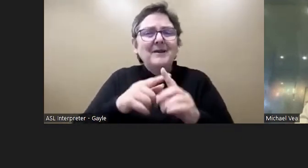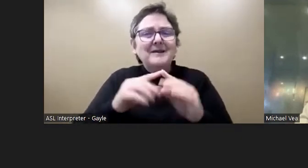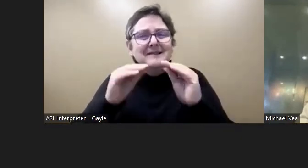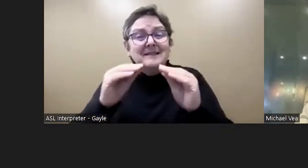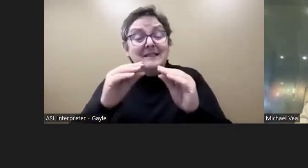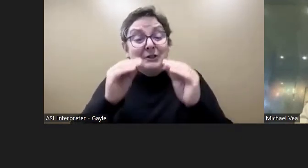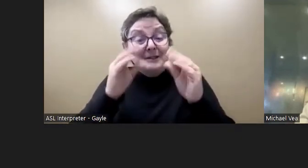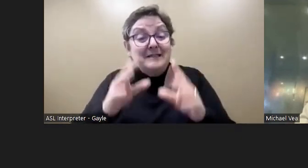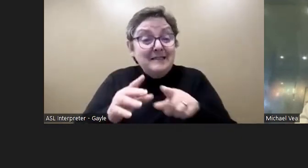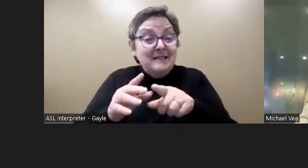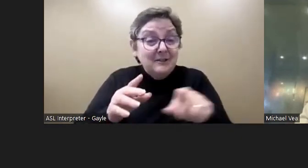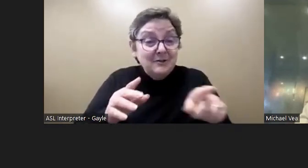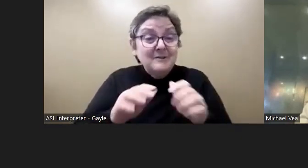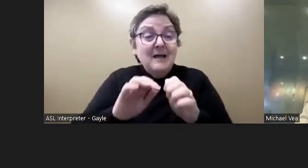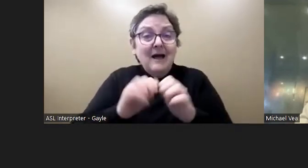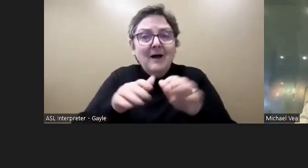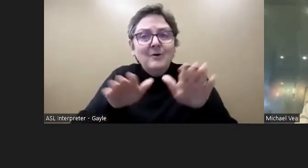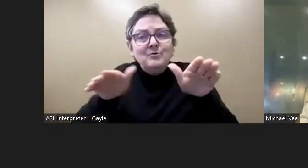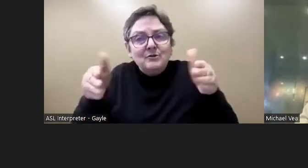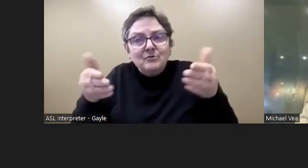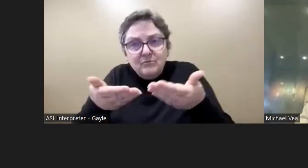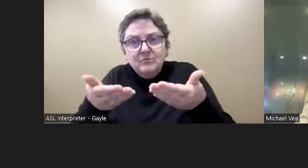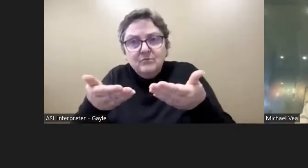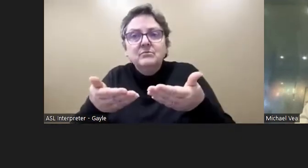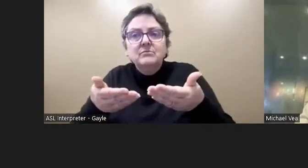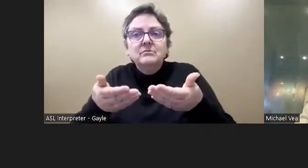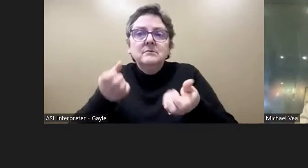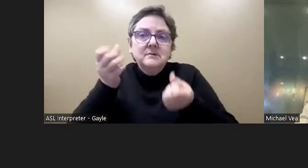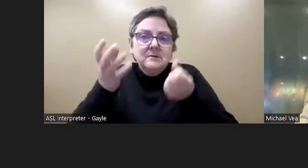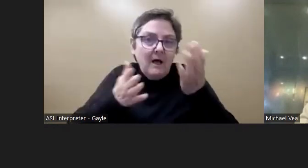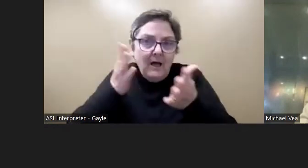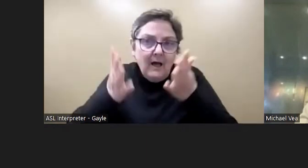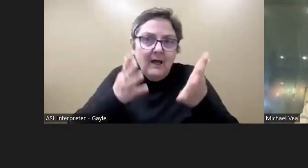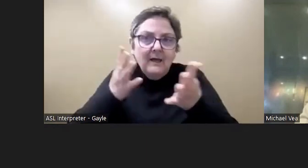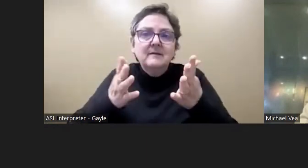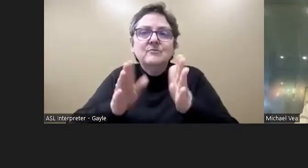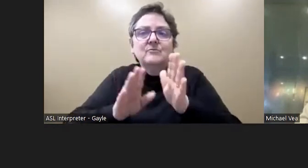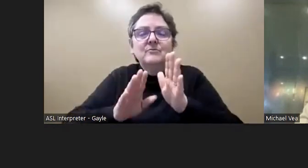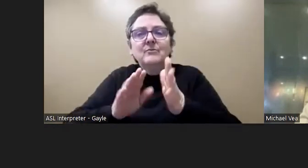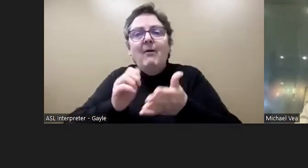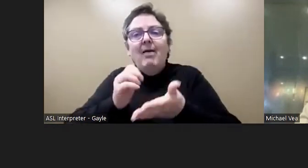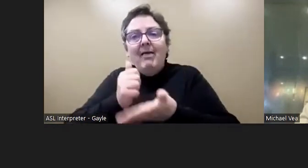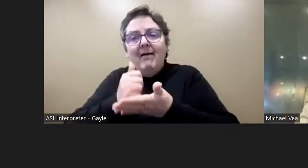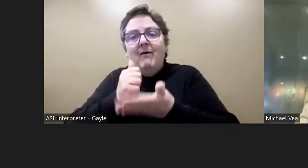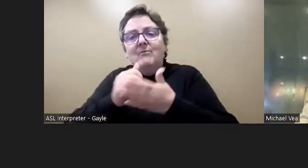Filipino sign language to their children in the country. So it's very useful also to,